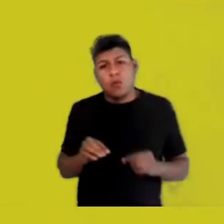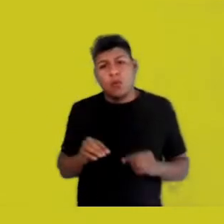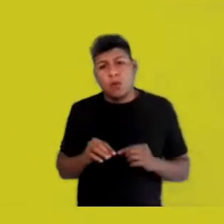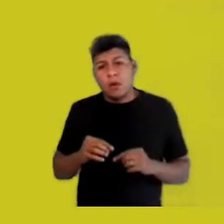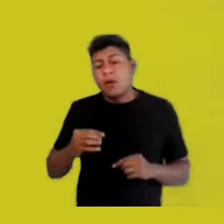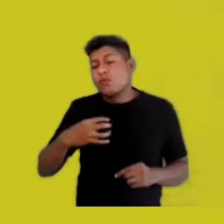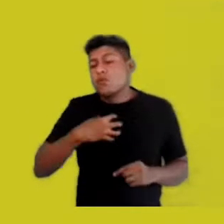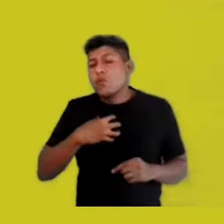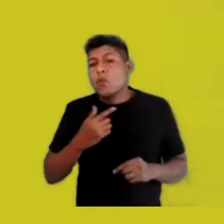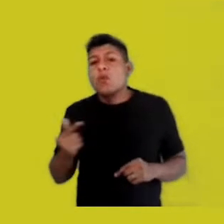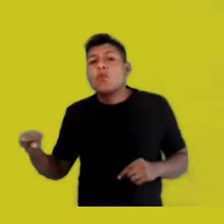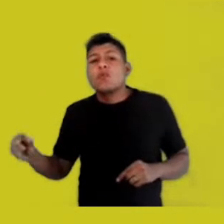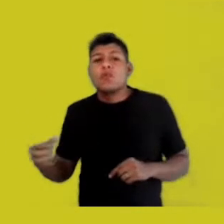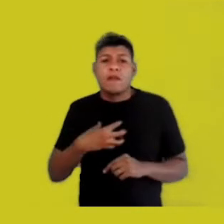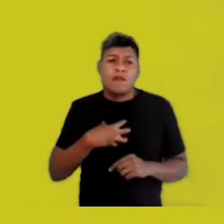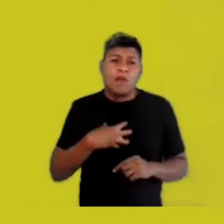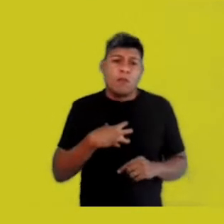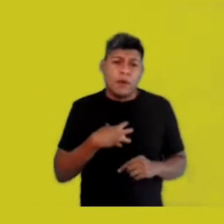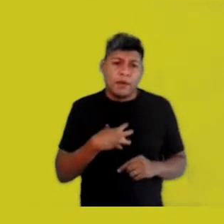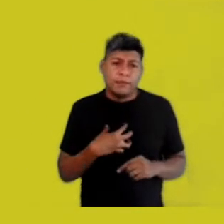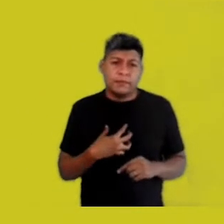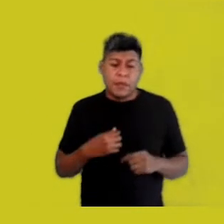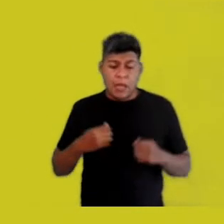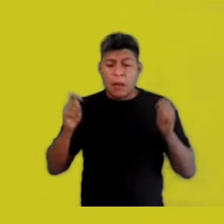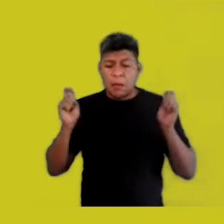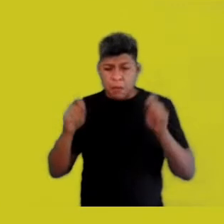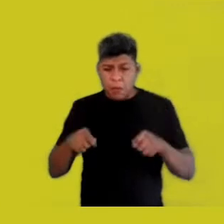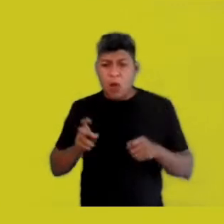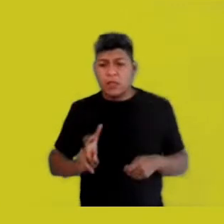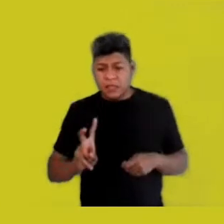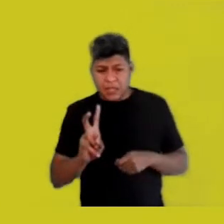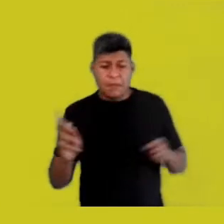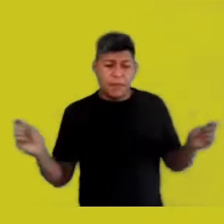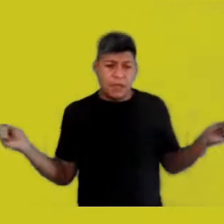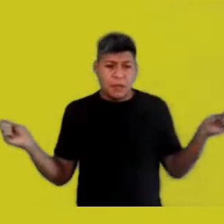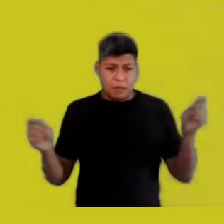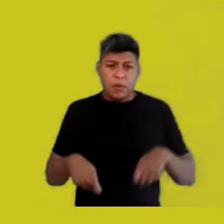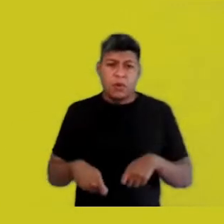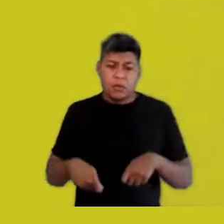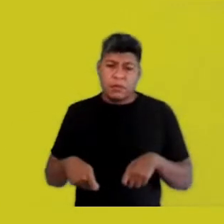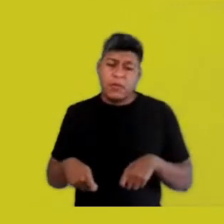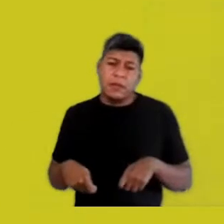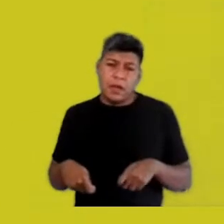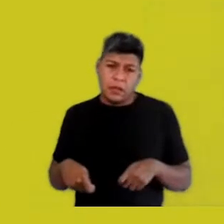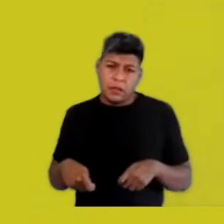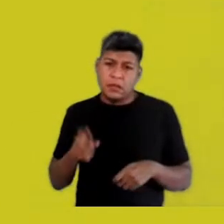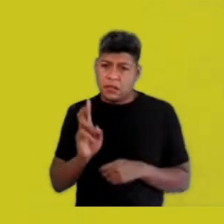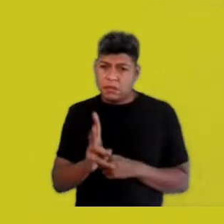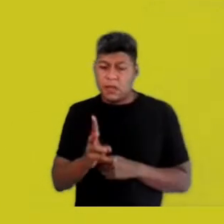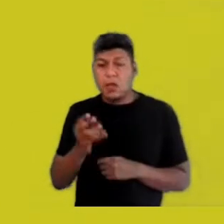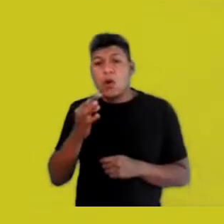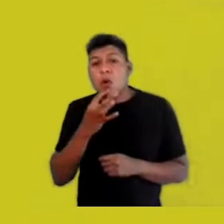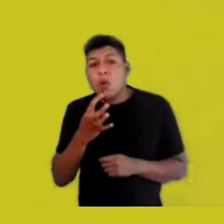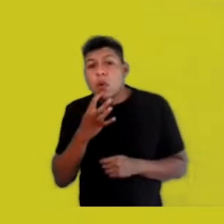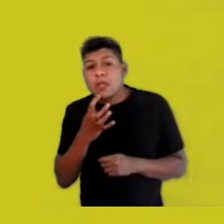We can always aggregate one more possibility and know other ways.